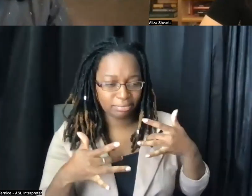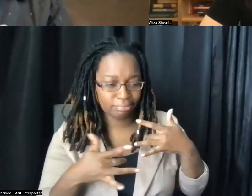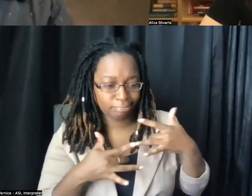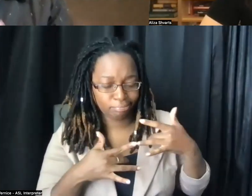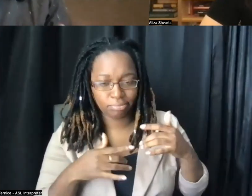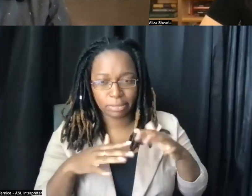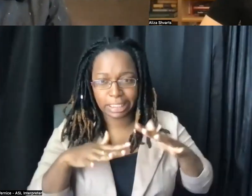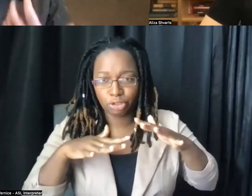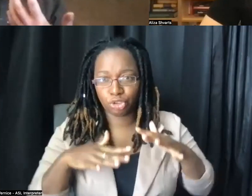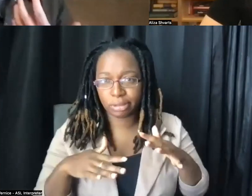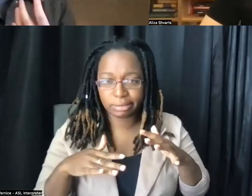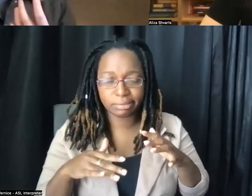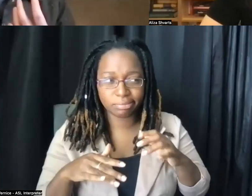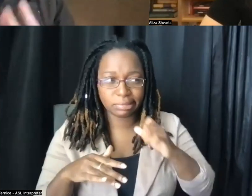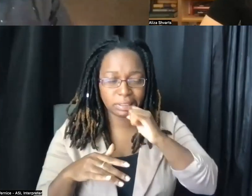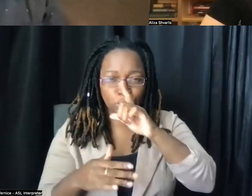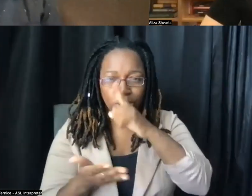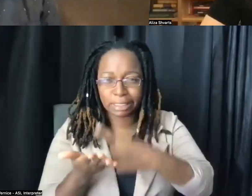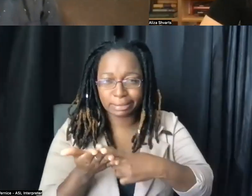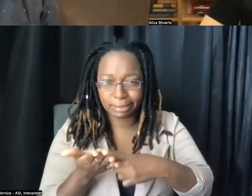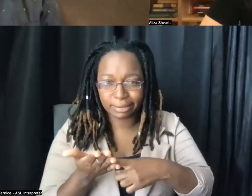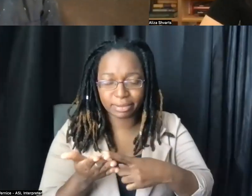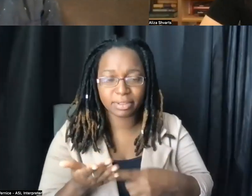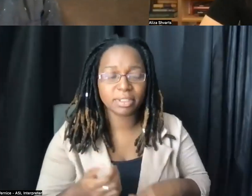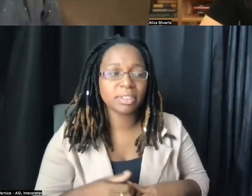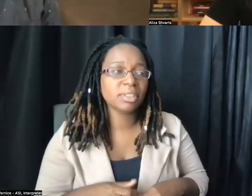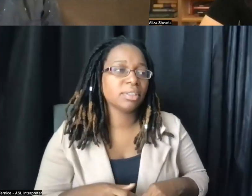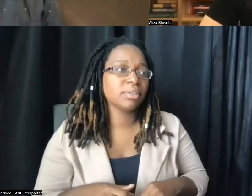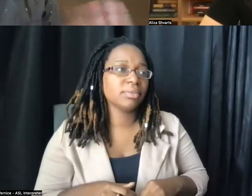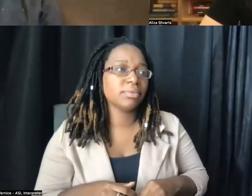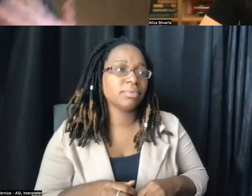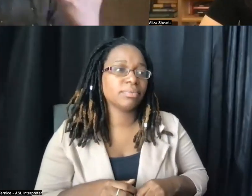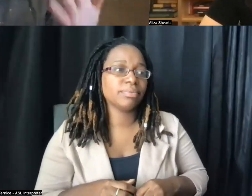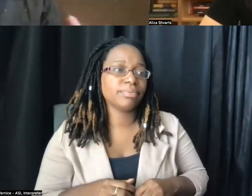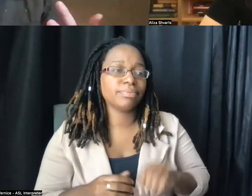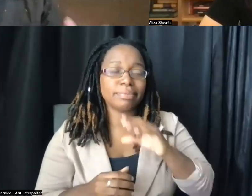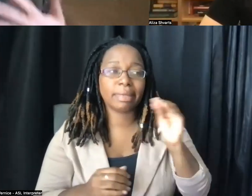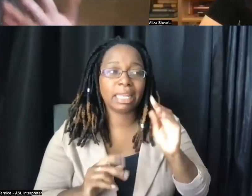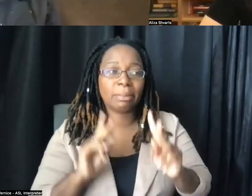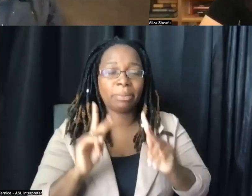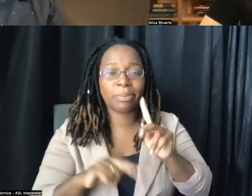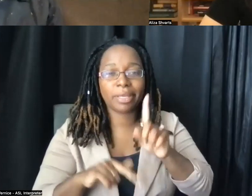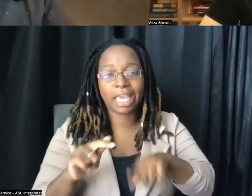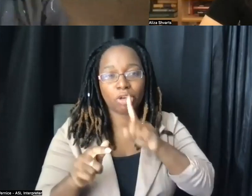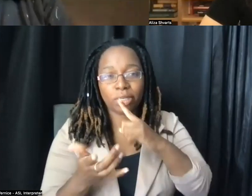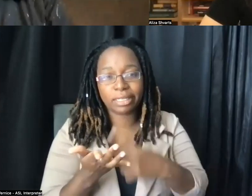there is a tension in the room where there's attention in the interaction that is not addressed.